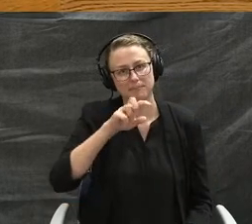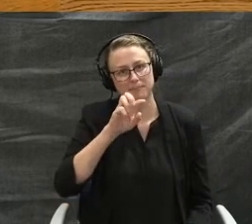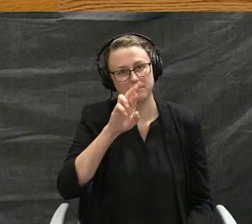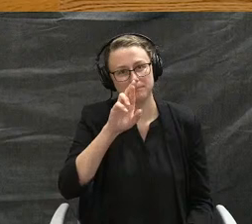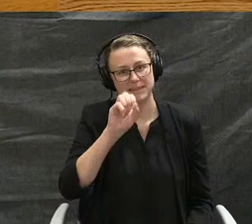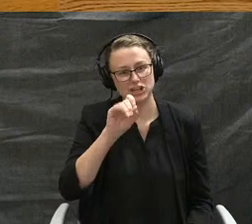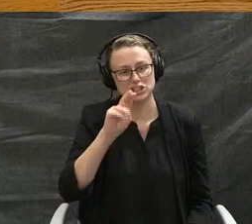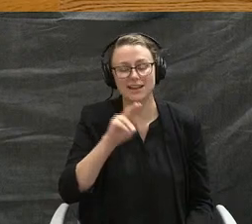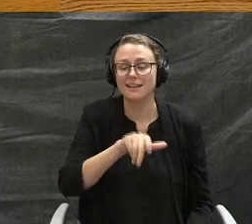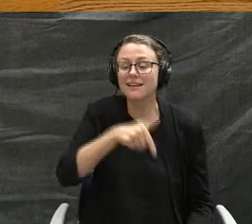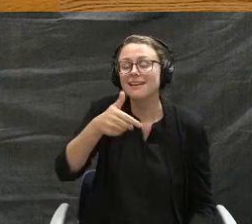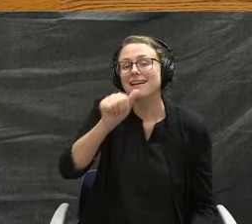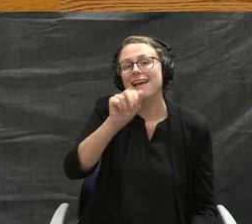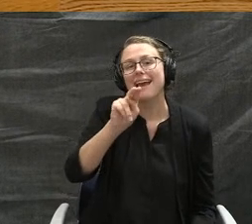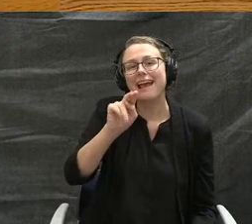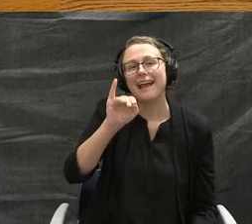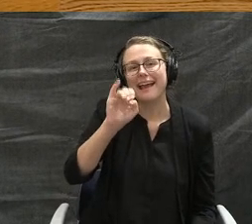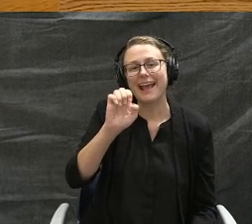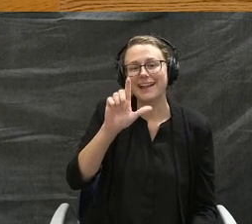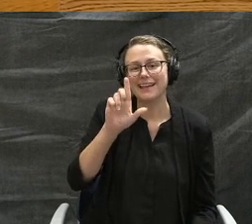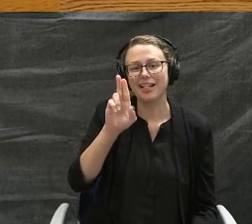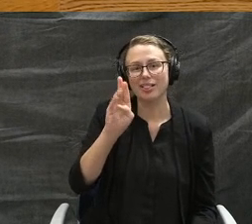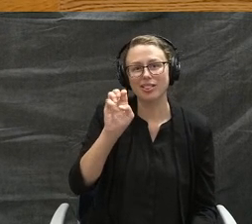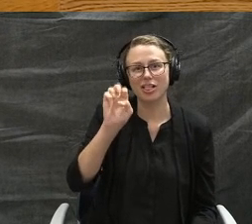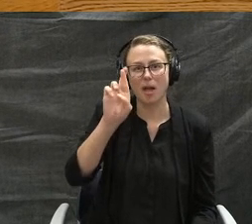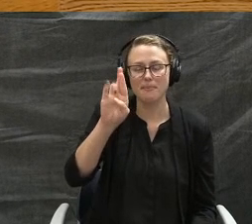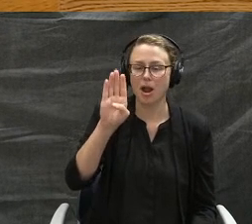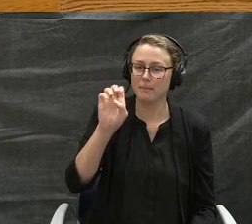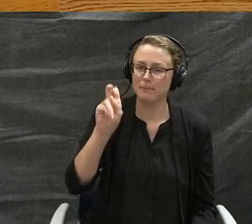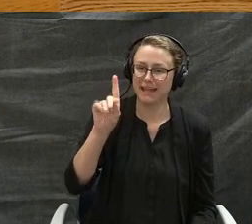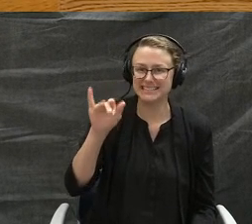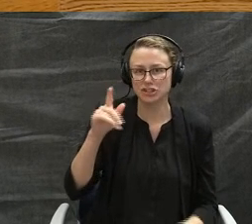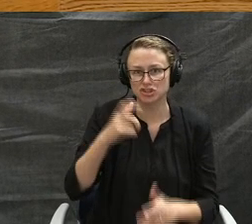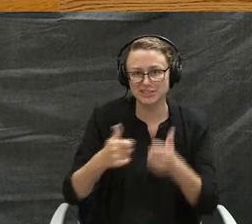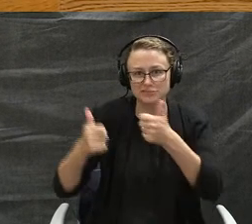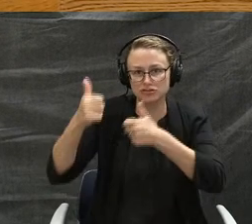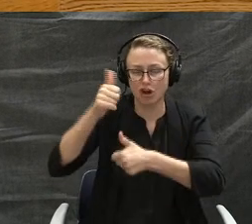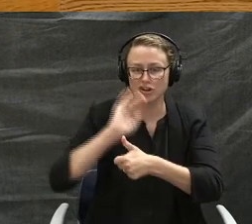Benson who's in charge of our health program in the district